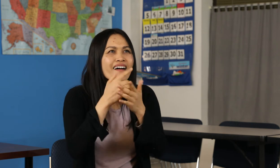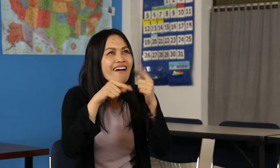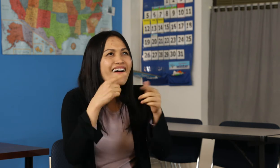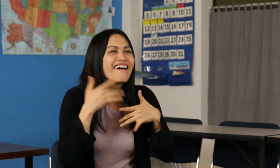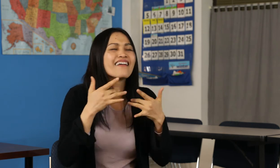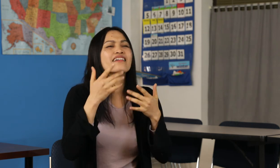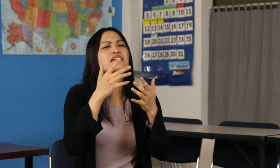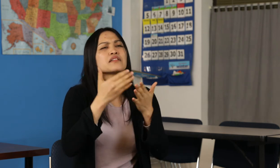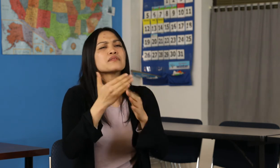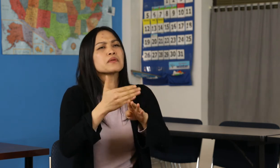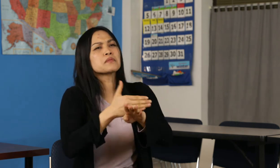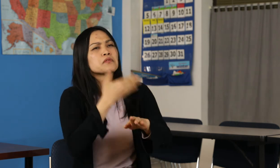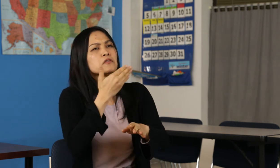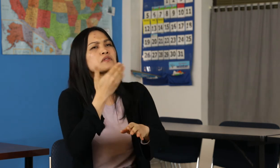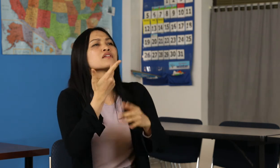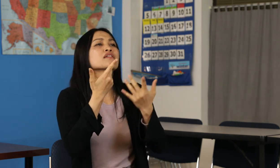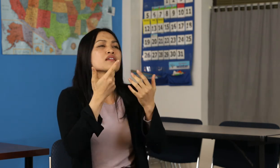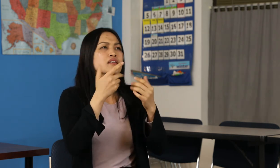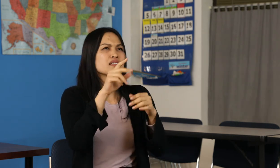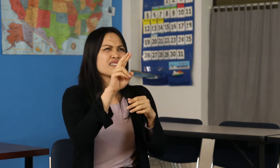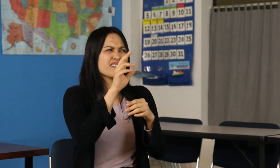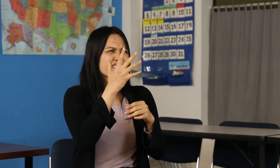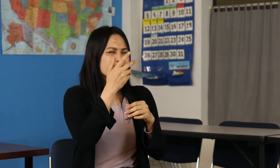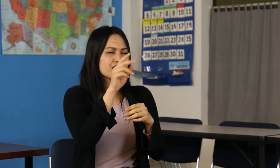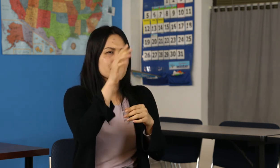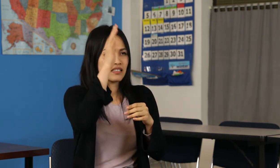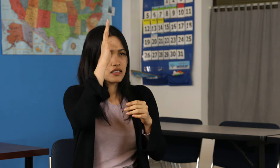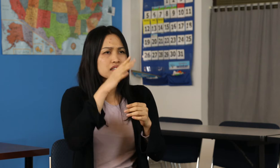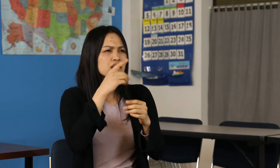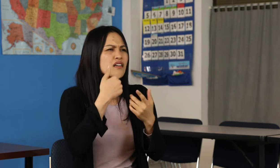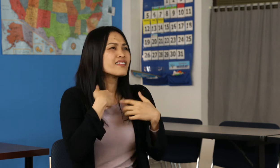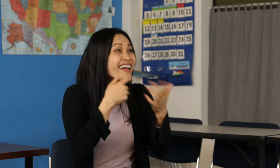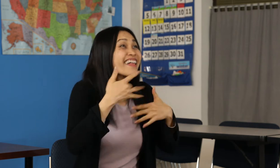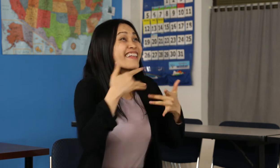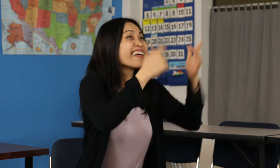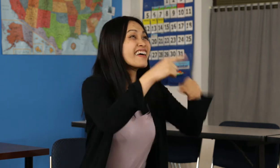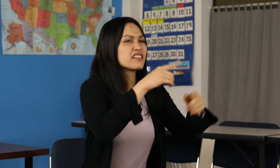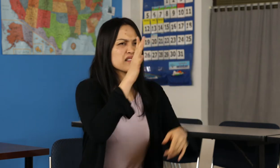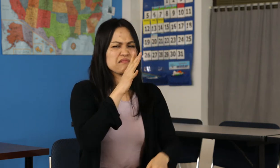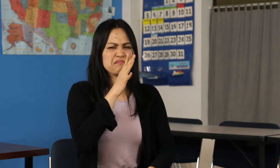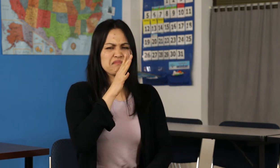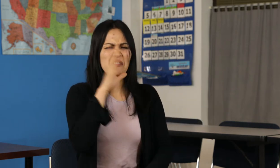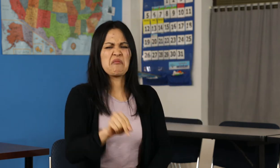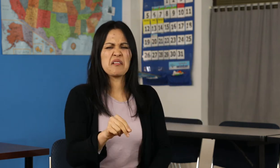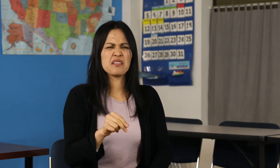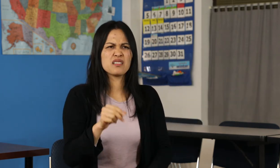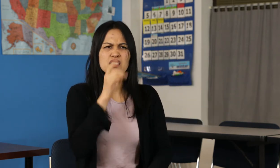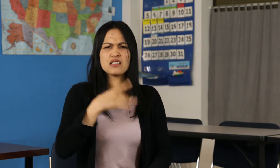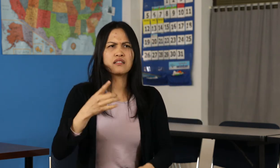I improved quickly and was excited to share with my parents. Mom said no, stop it, she didn’t like me signing.